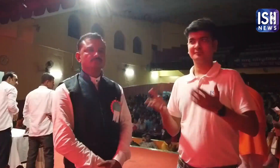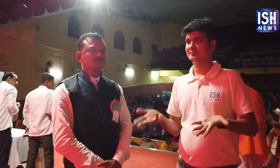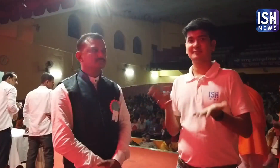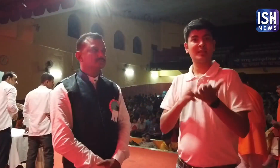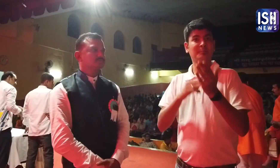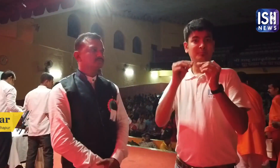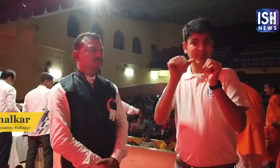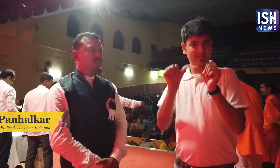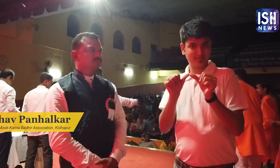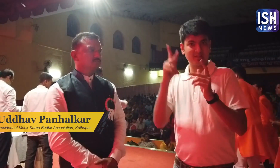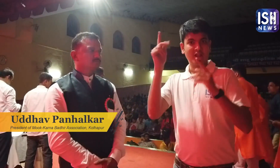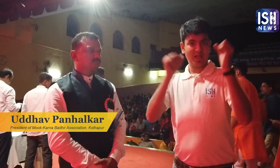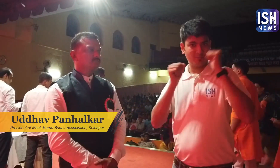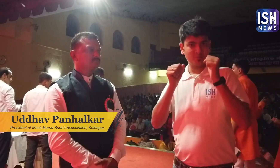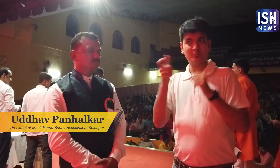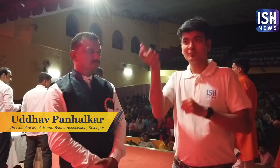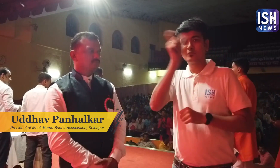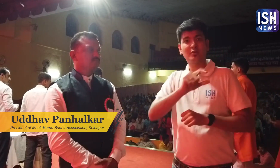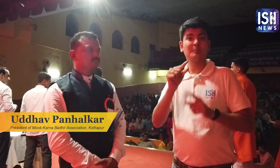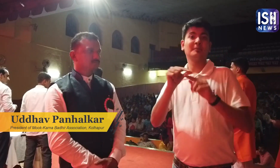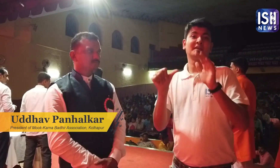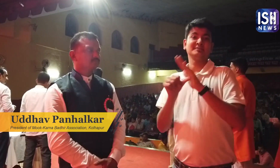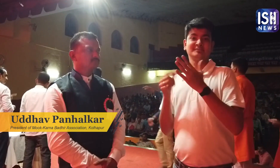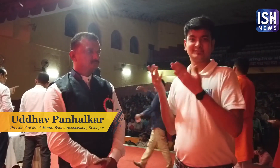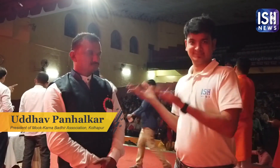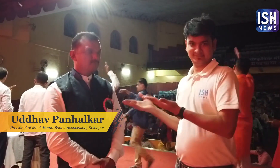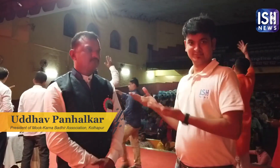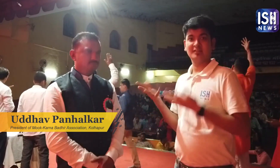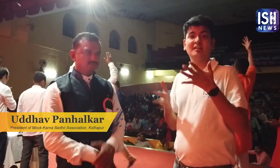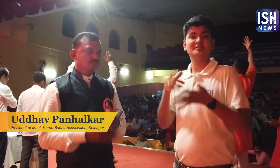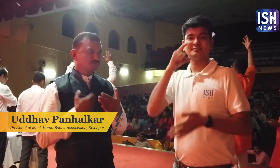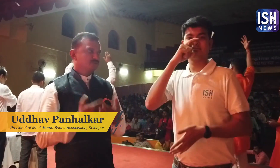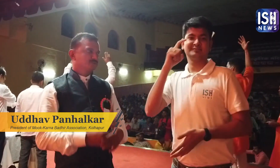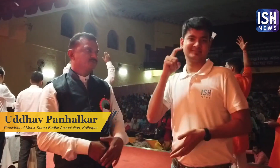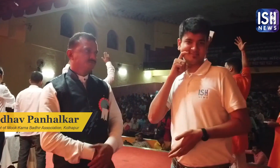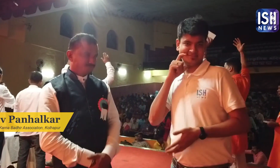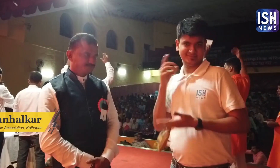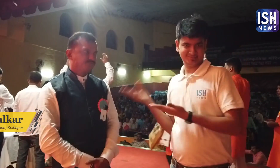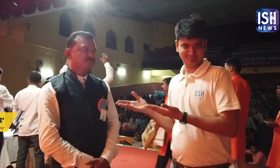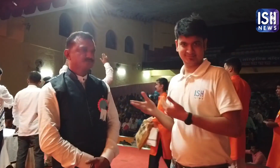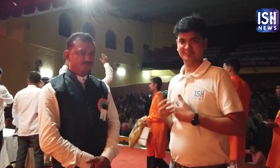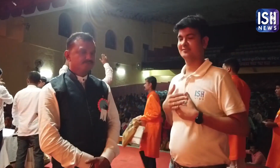He is the President of the Mook-Karna Badhir Association (MBA) of Kolhapur. His name is Uddhav Panhalkar.